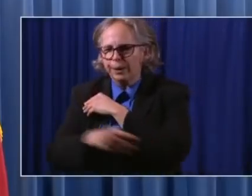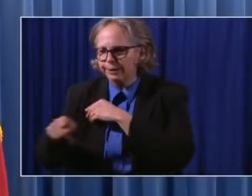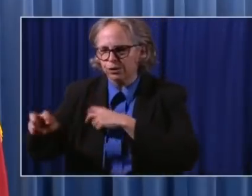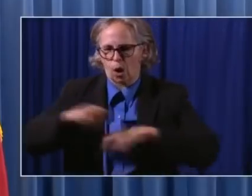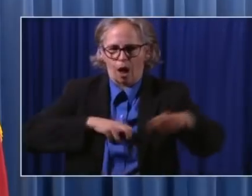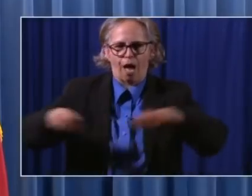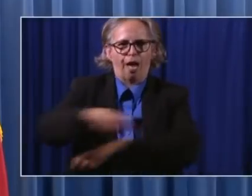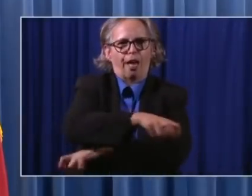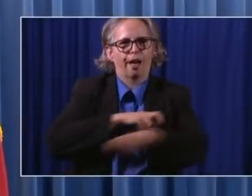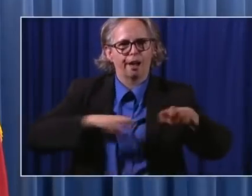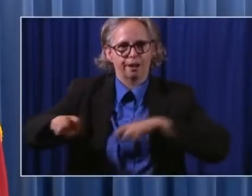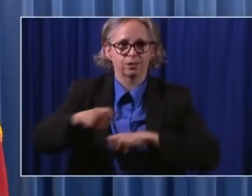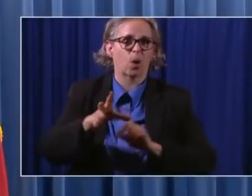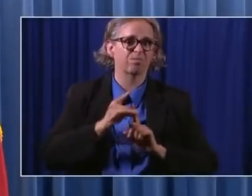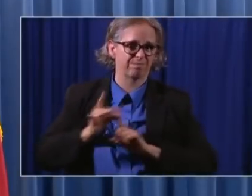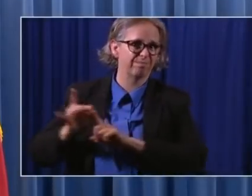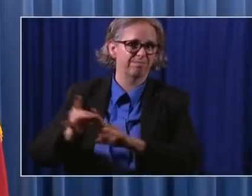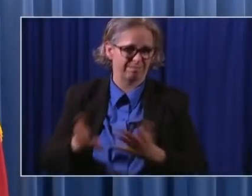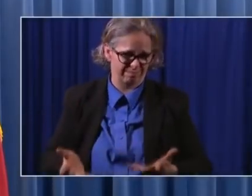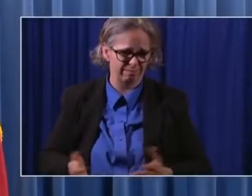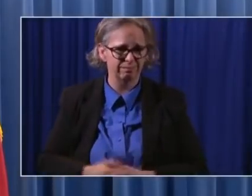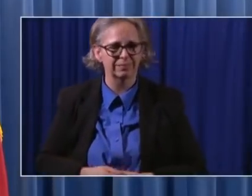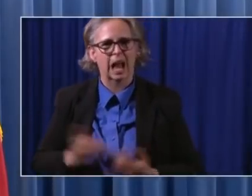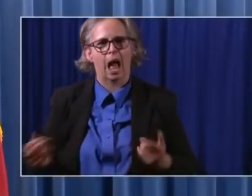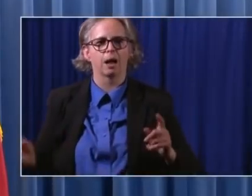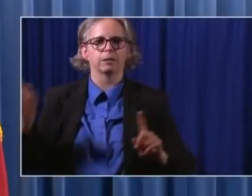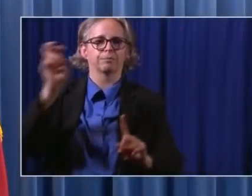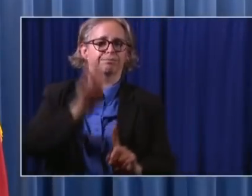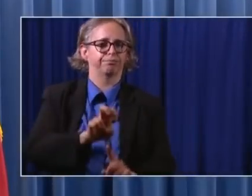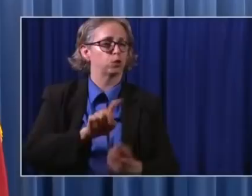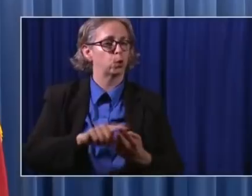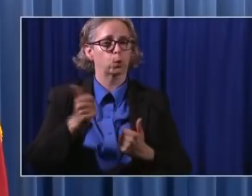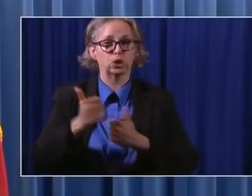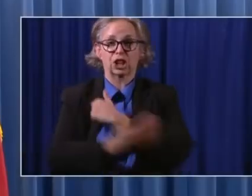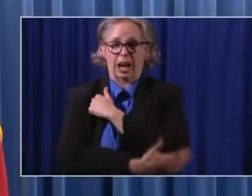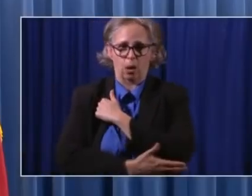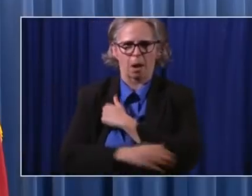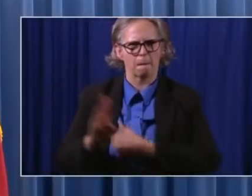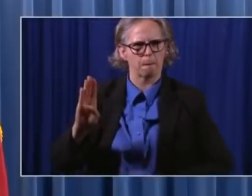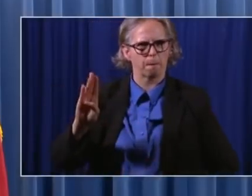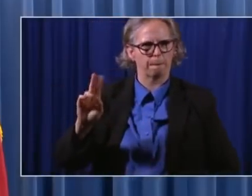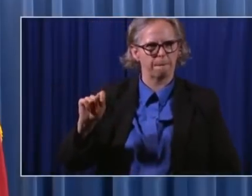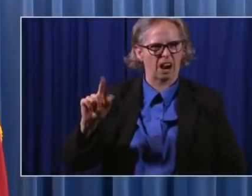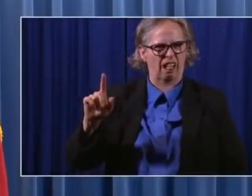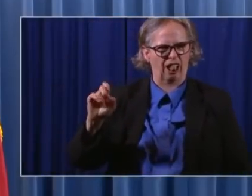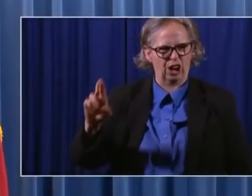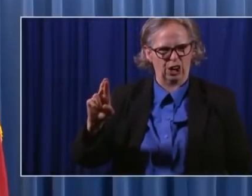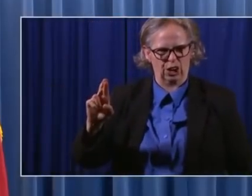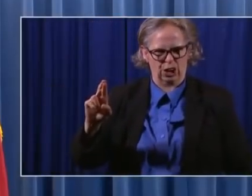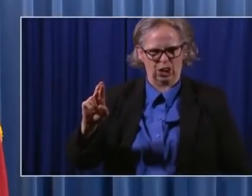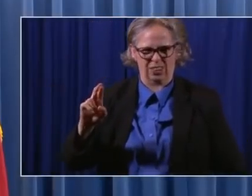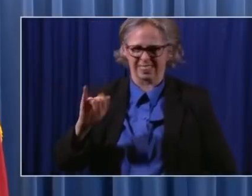ROUTINE TRAVEL TO AND FROM NEIGHBORING COUNTIES. LET ME GO BACK TO BUTLER COUNTY.